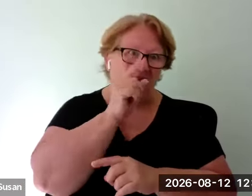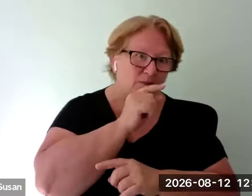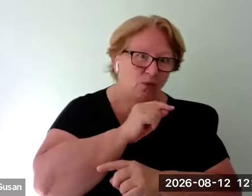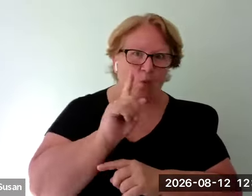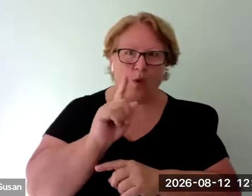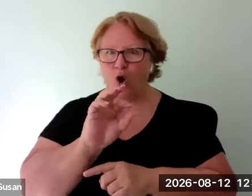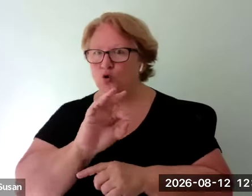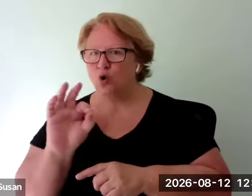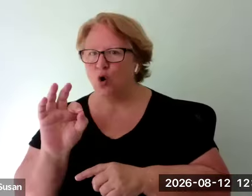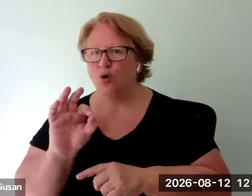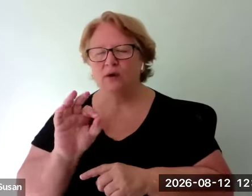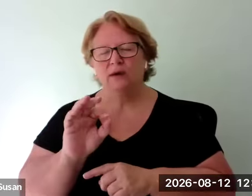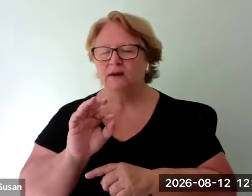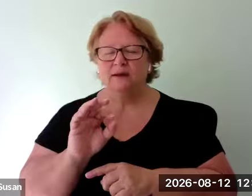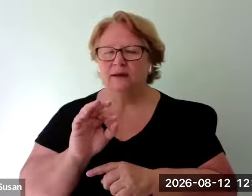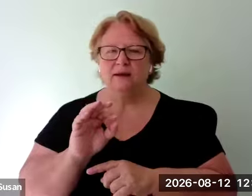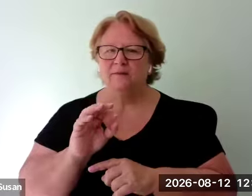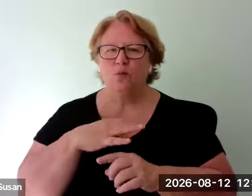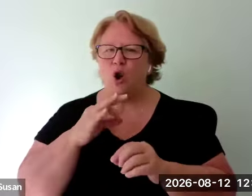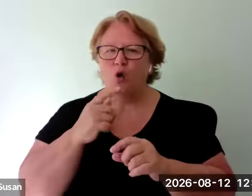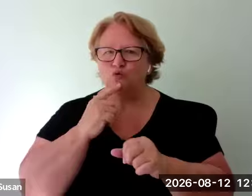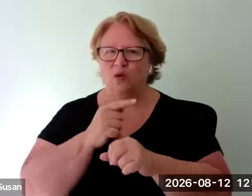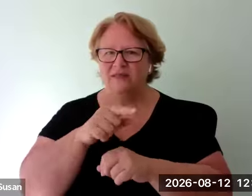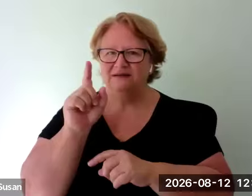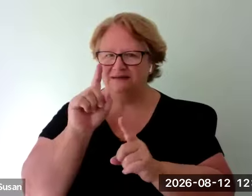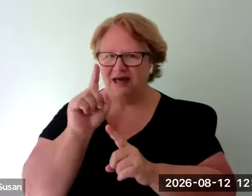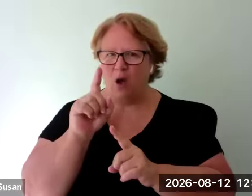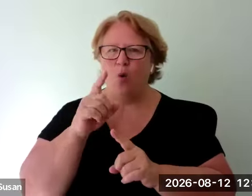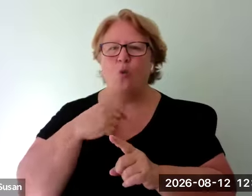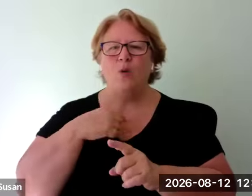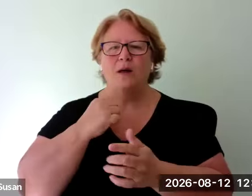individual projects and what is likely to be funded or what